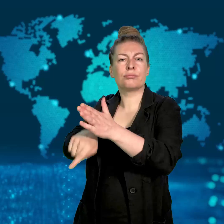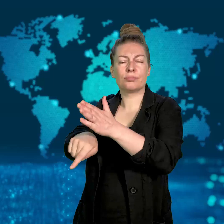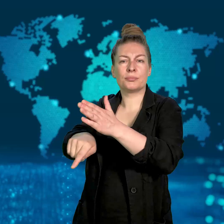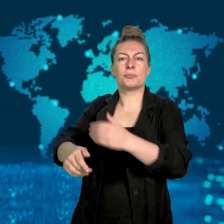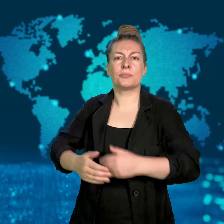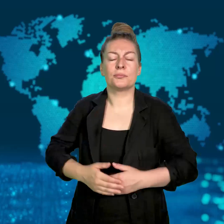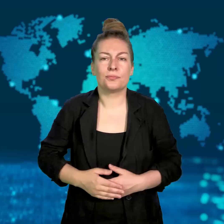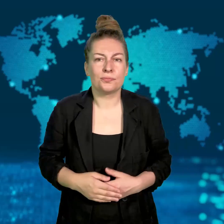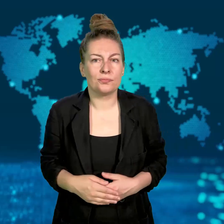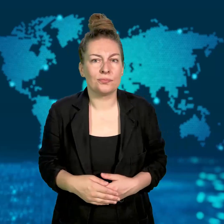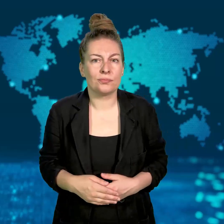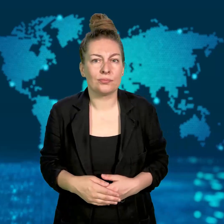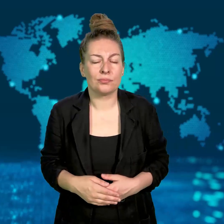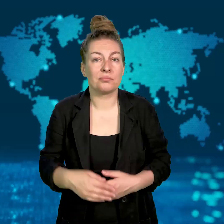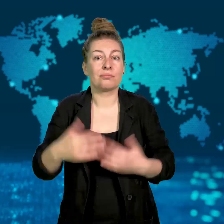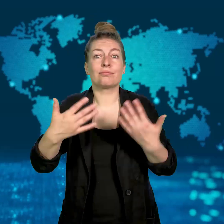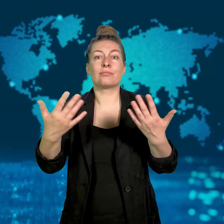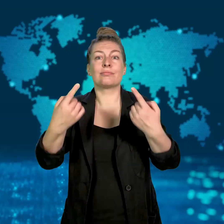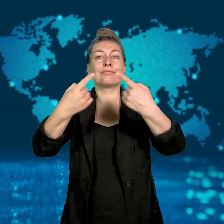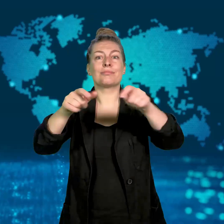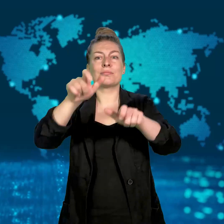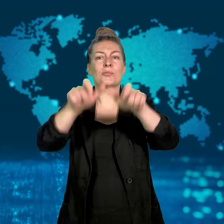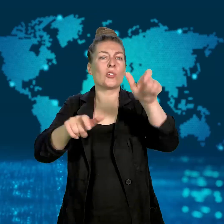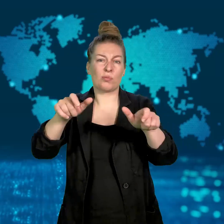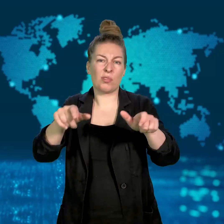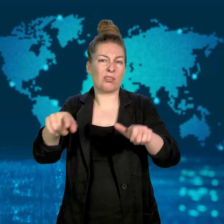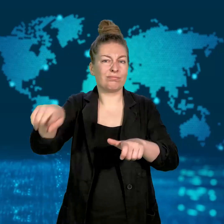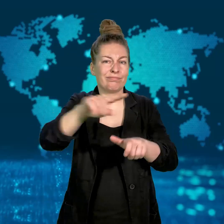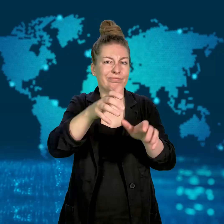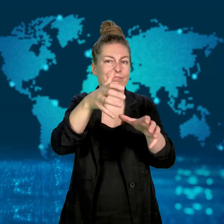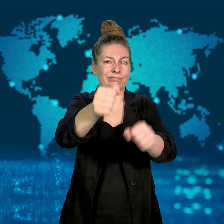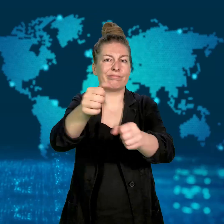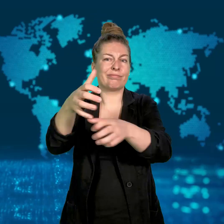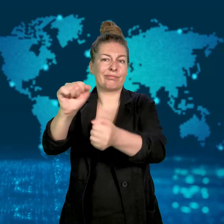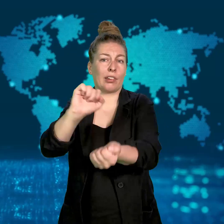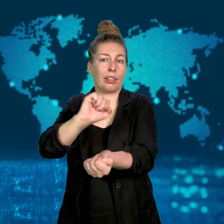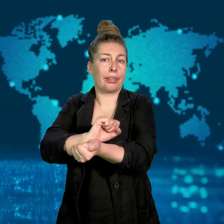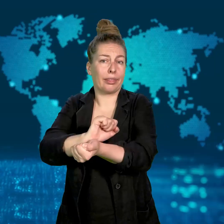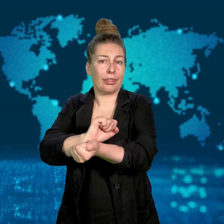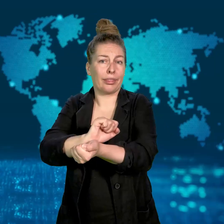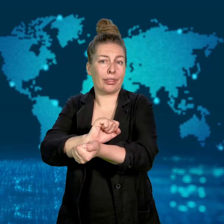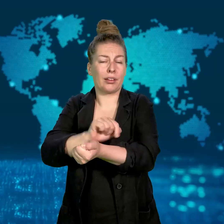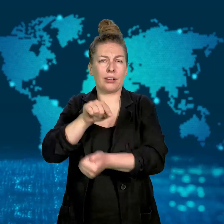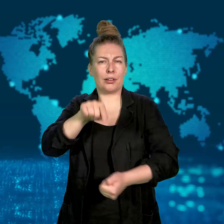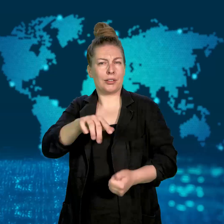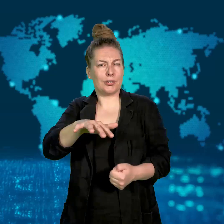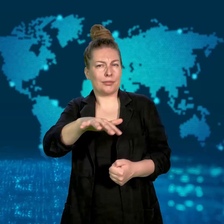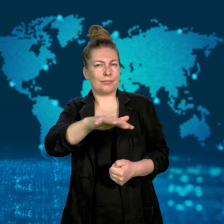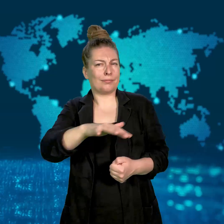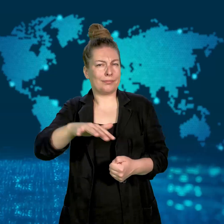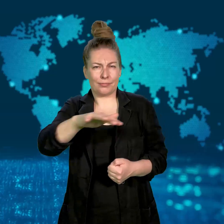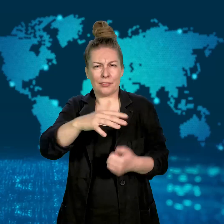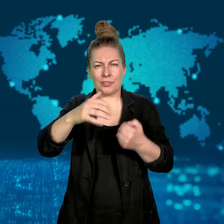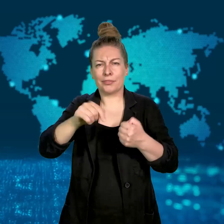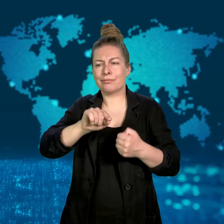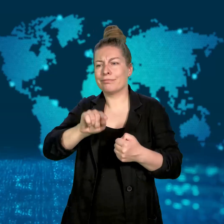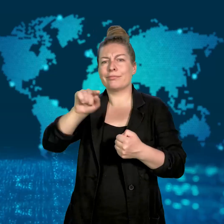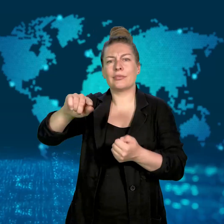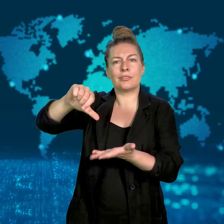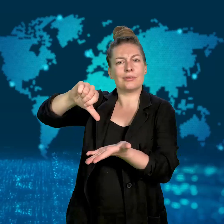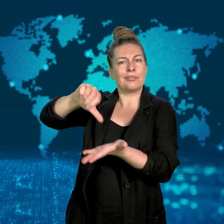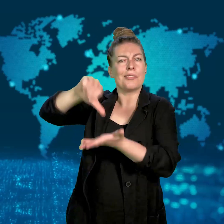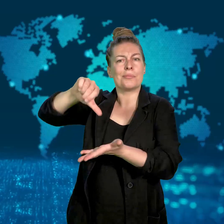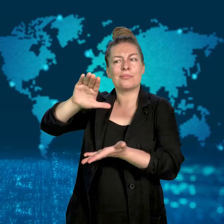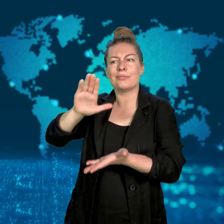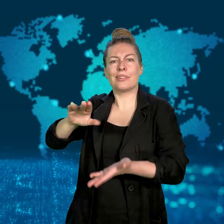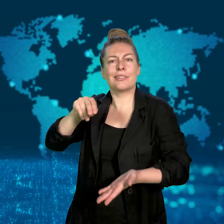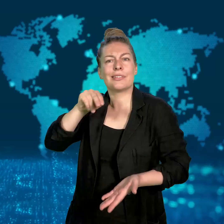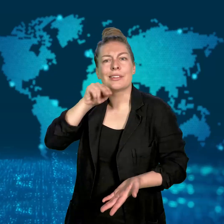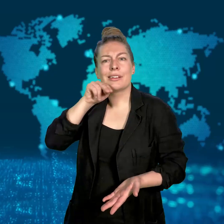who attempted to confront the attackers.